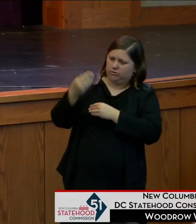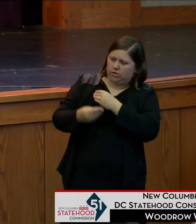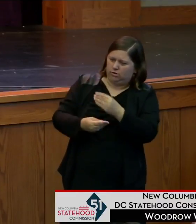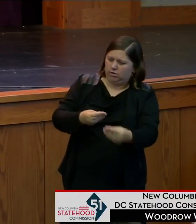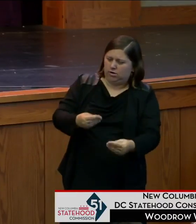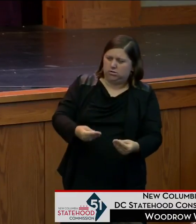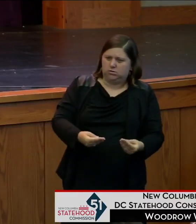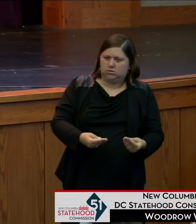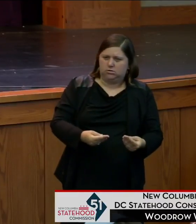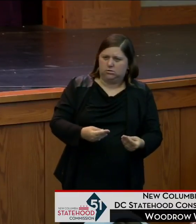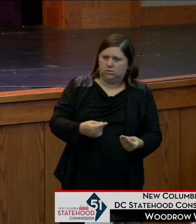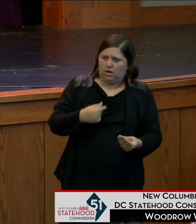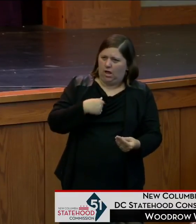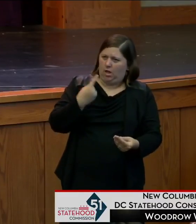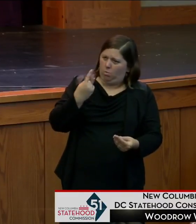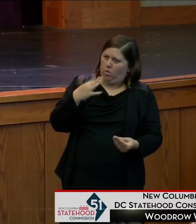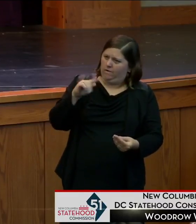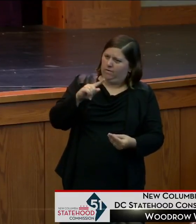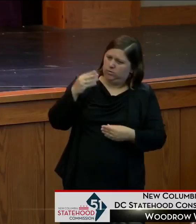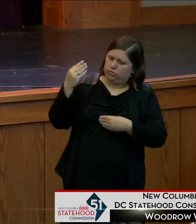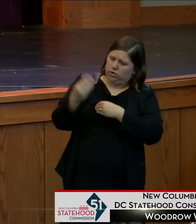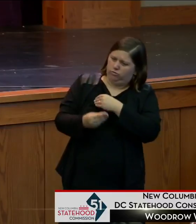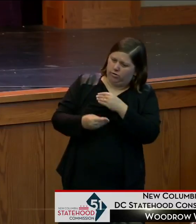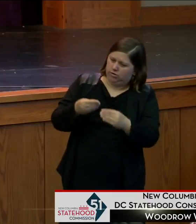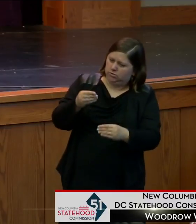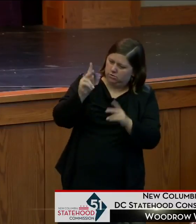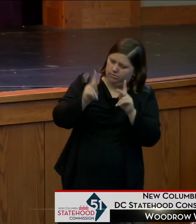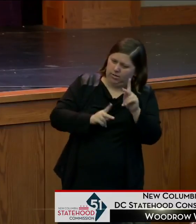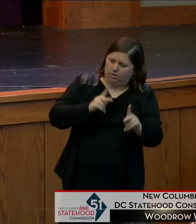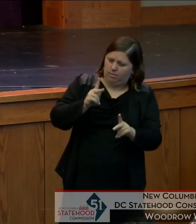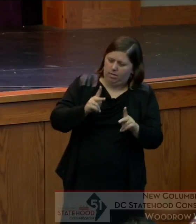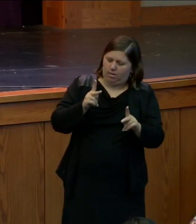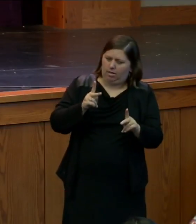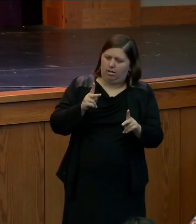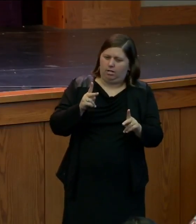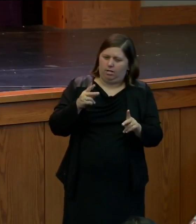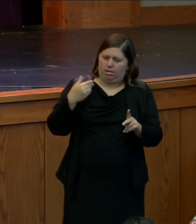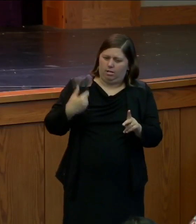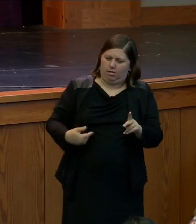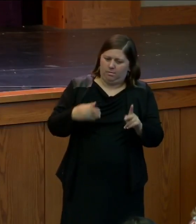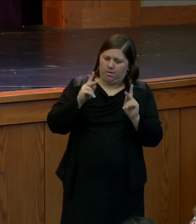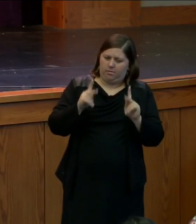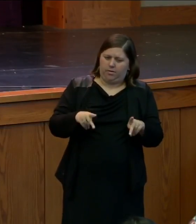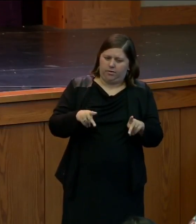WELL, I HAPPEN TO BE ONE OF THOSE GENERATIONAL PEOPLE. I HAPPEN TO BE ONE OF THOSE PEOPLE THAT WENT OUT IN THE